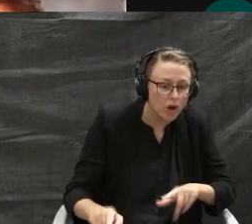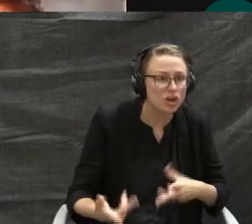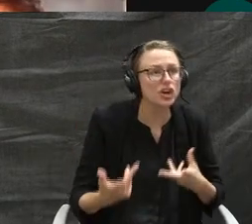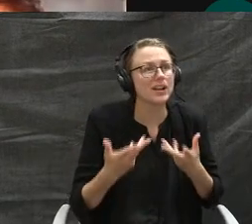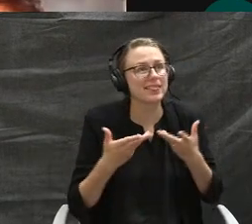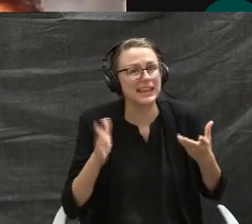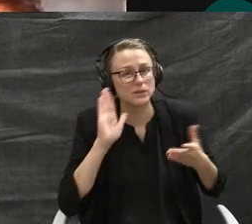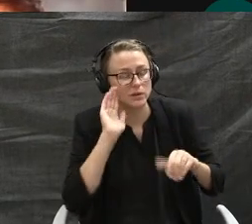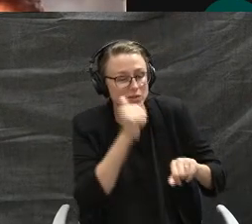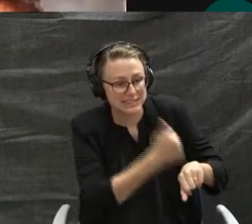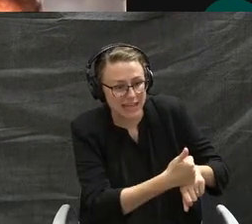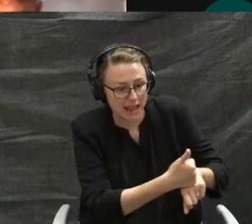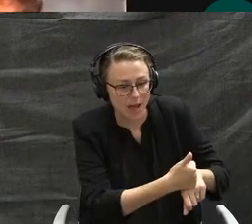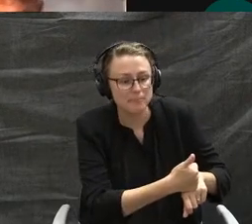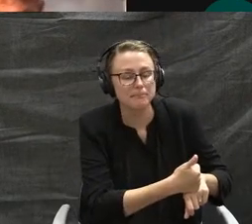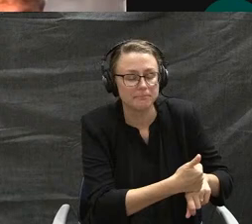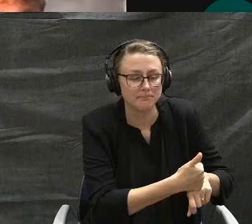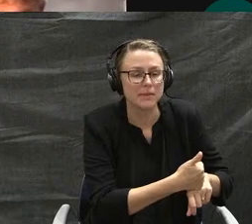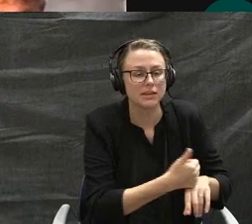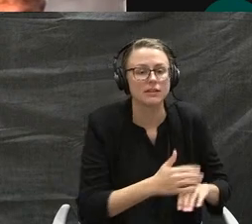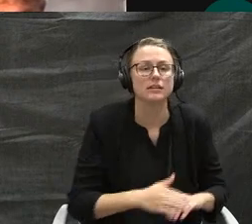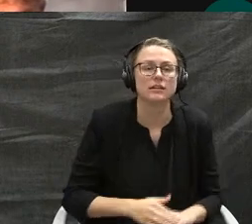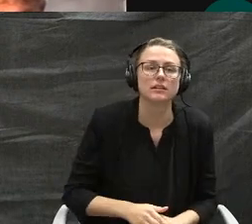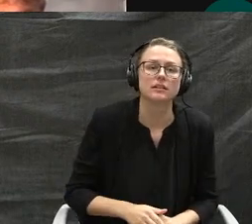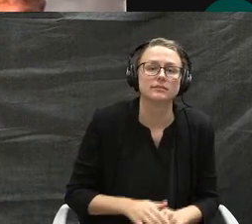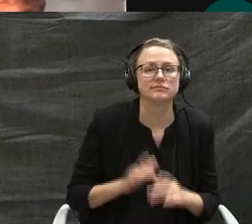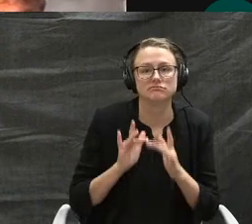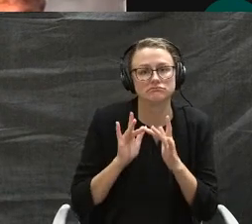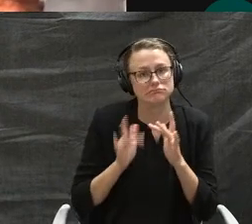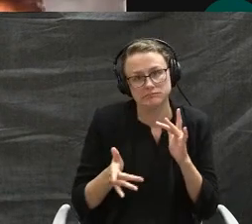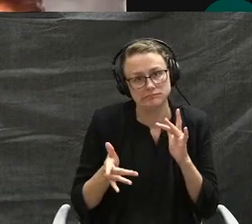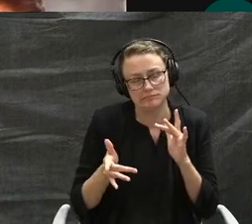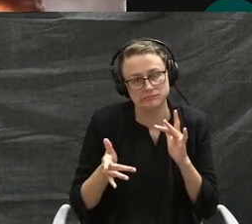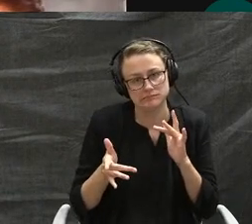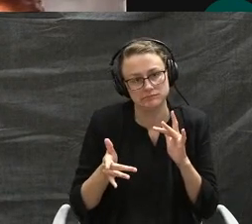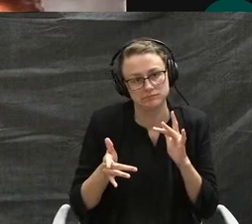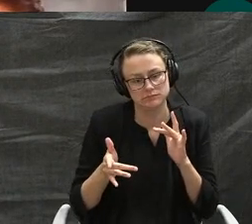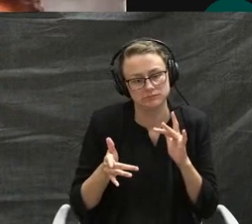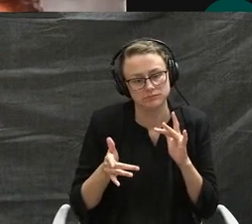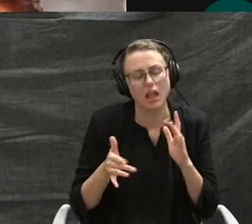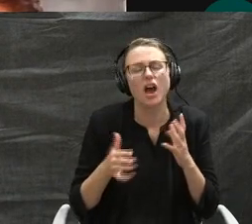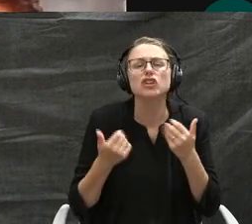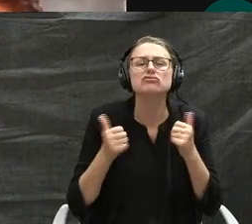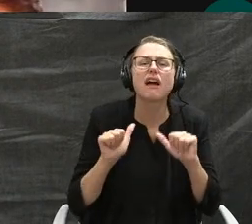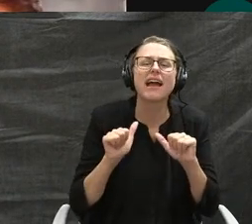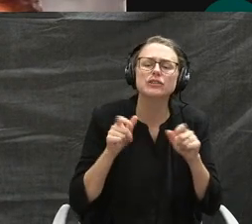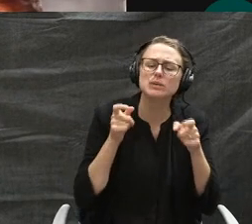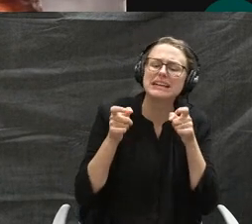But Spotify. Ella outbreak control and you know when we